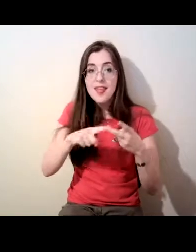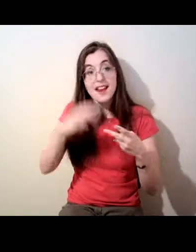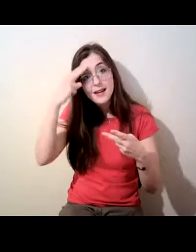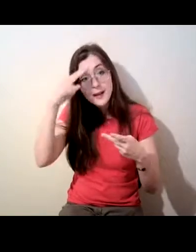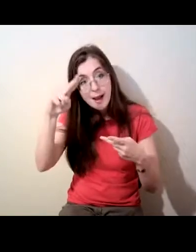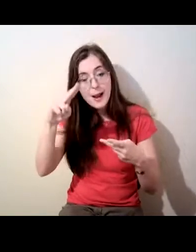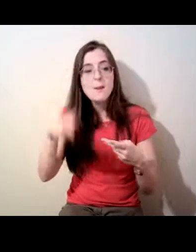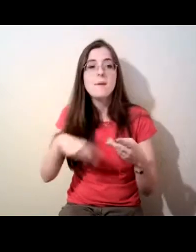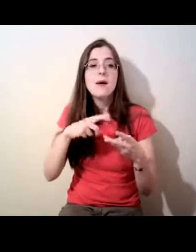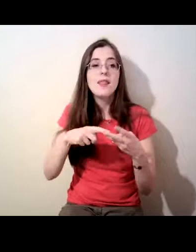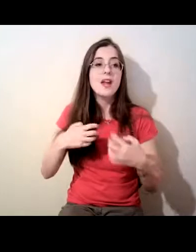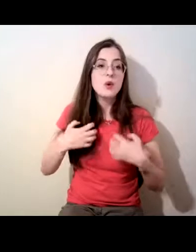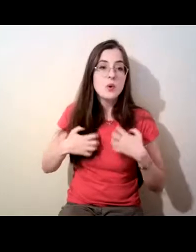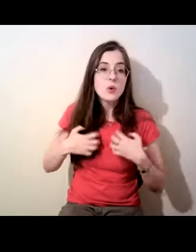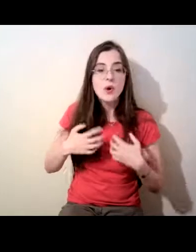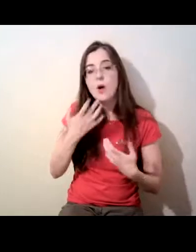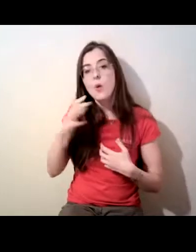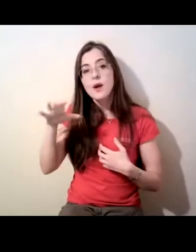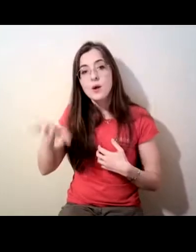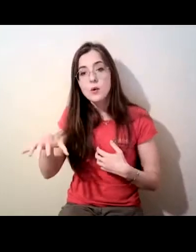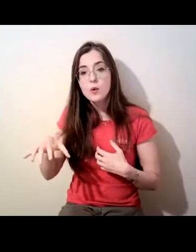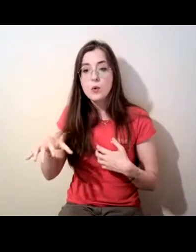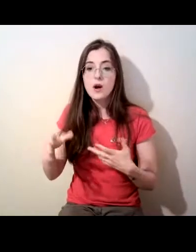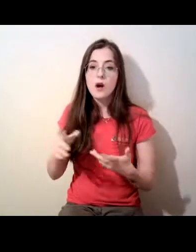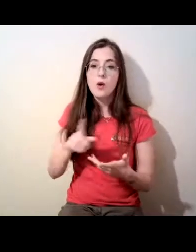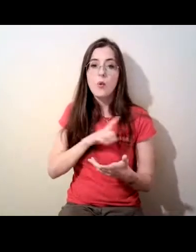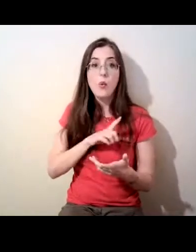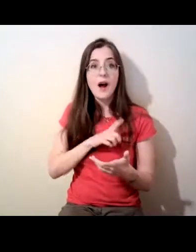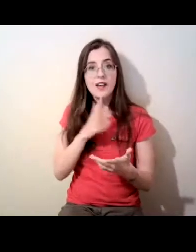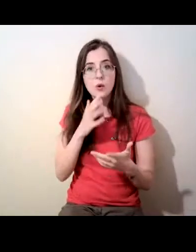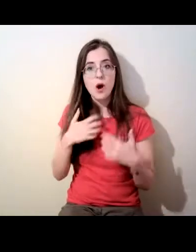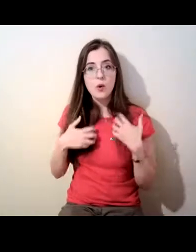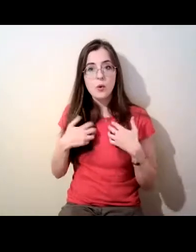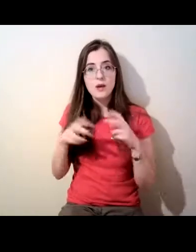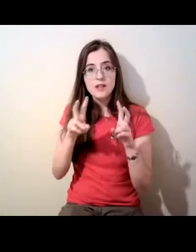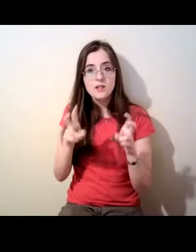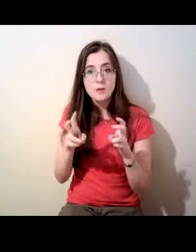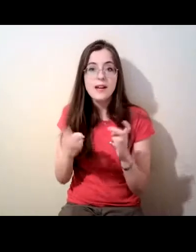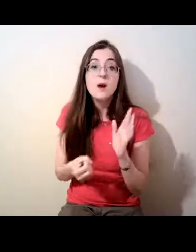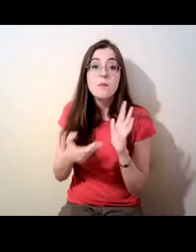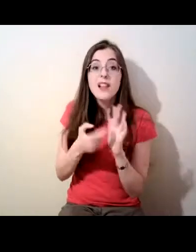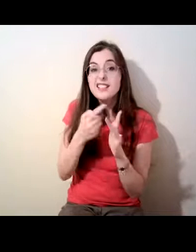the interests are in the topic as well as there any kind of feedback you guys would like to